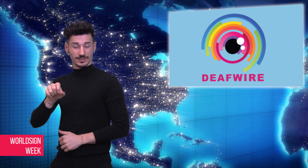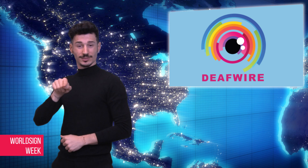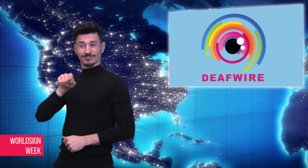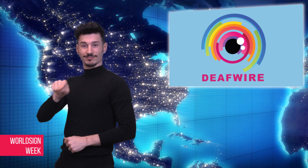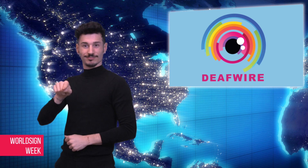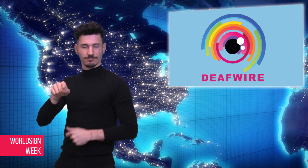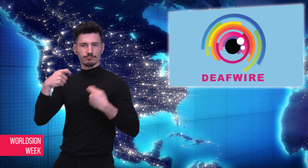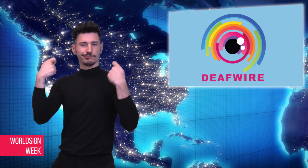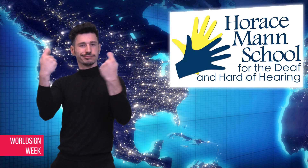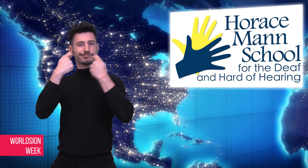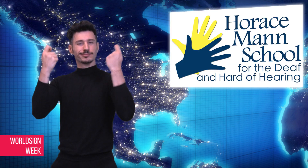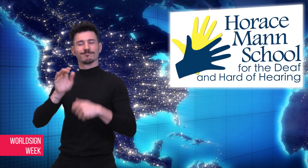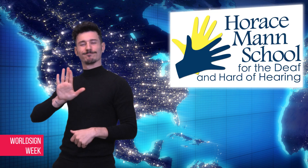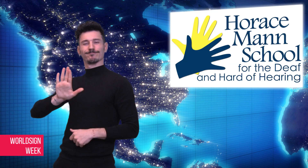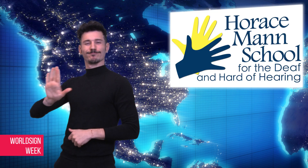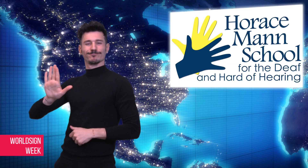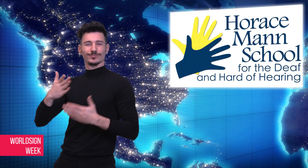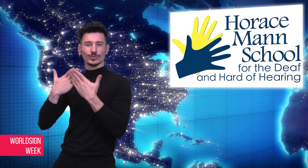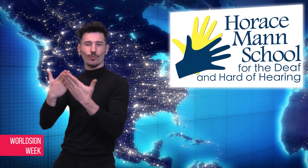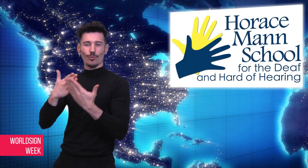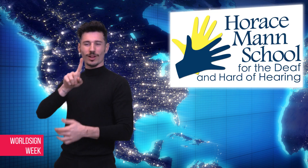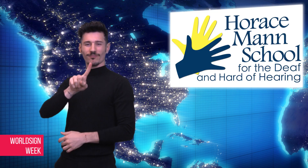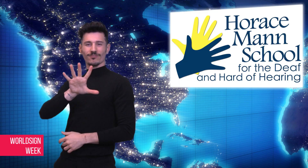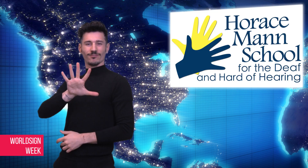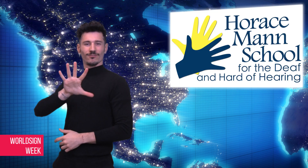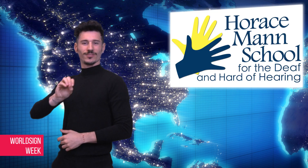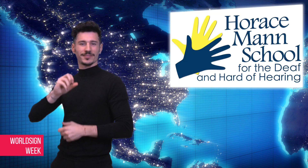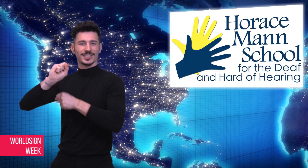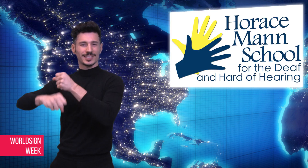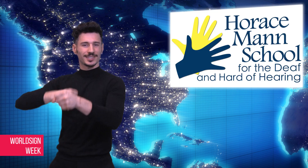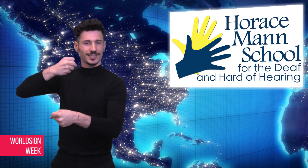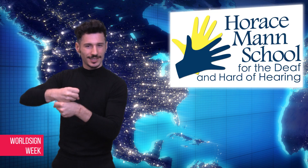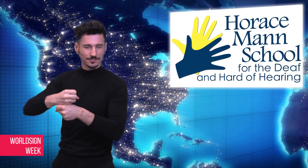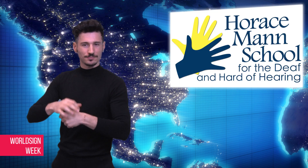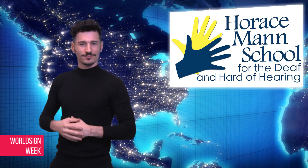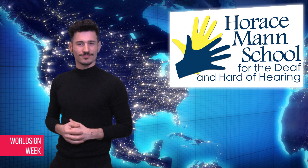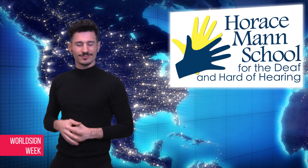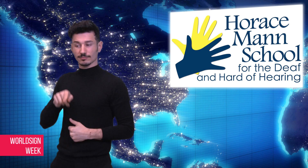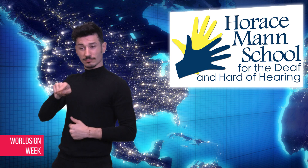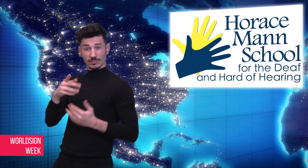Hard of Hearing in the US state of Massachusetts is